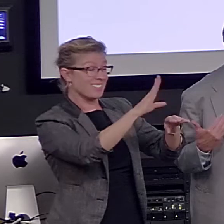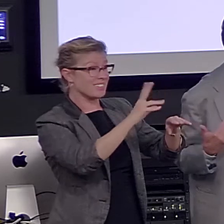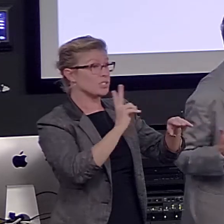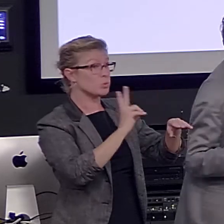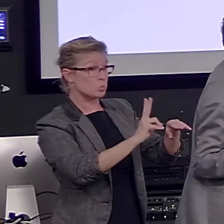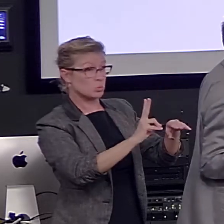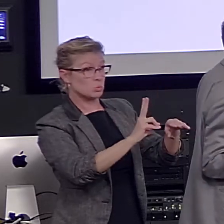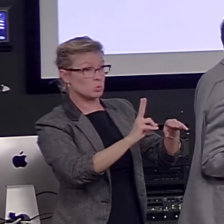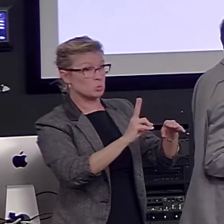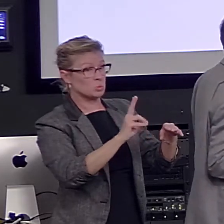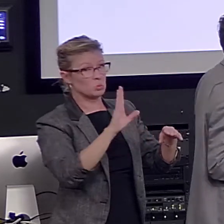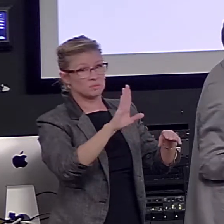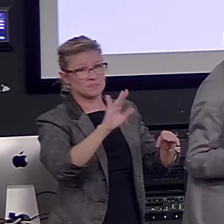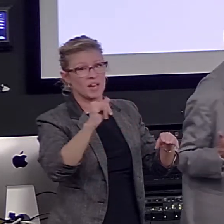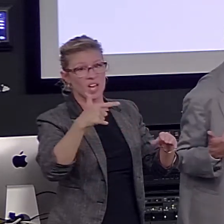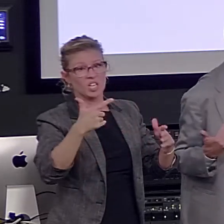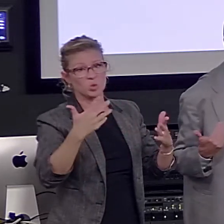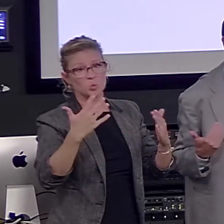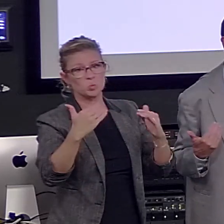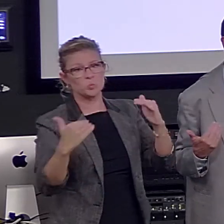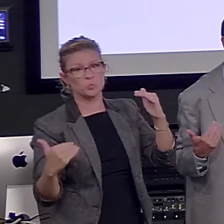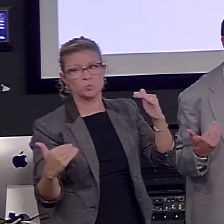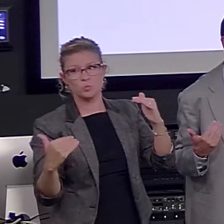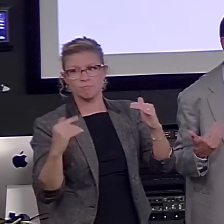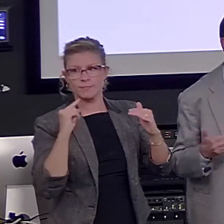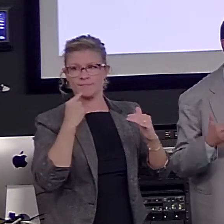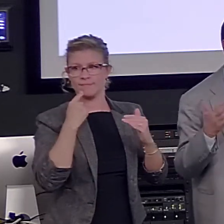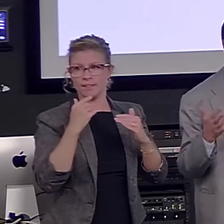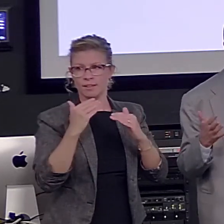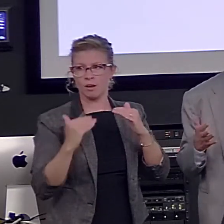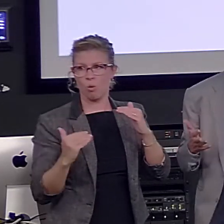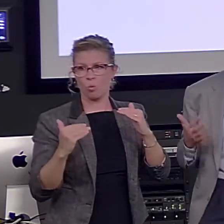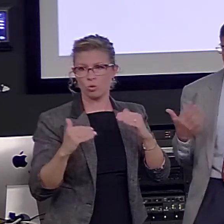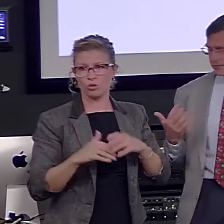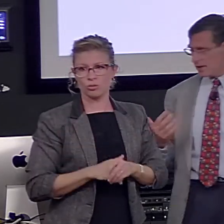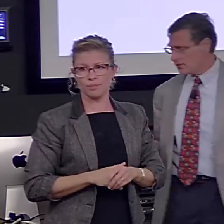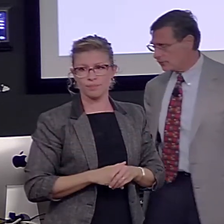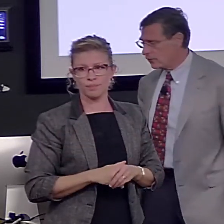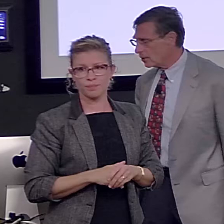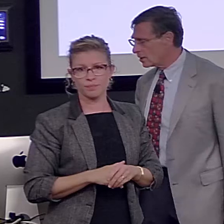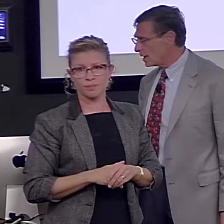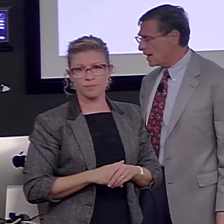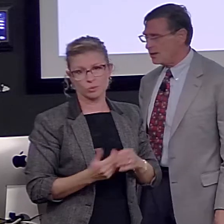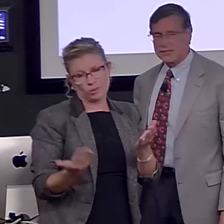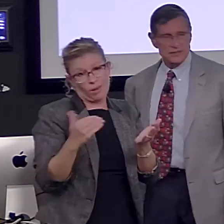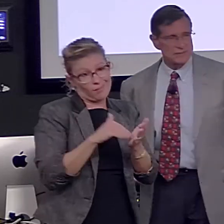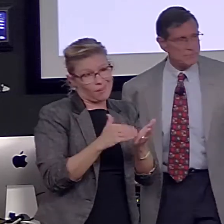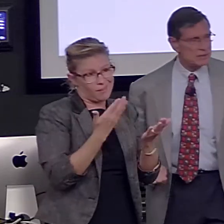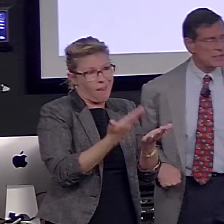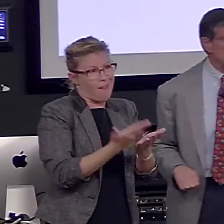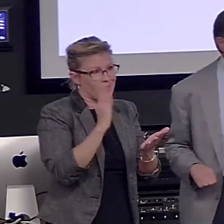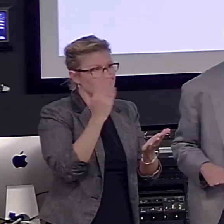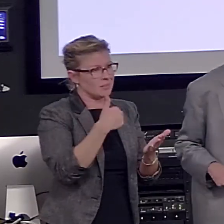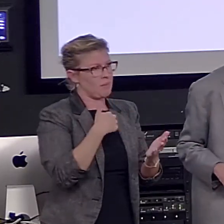then your IQ is significantly lower. So again evidence for a sensitive period.